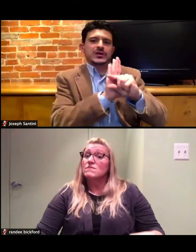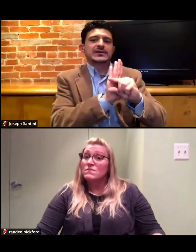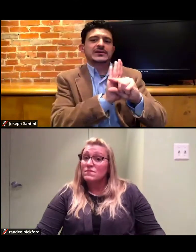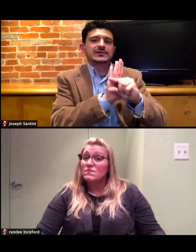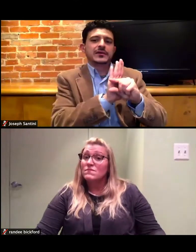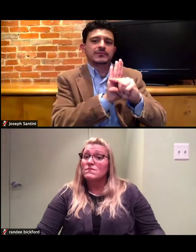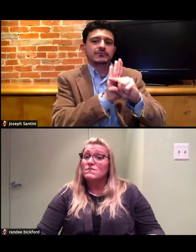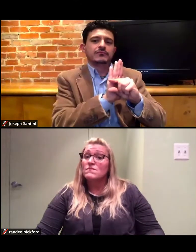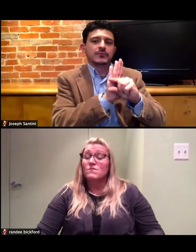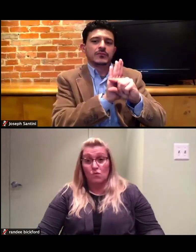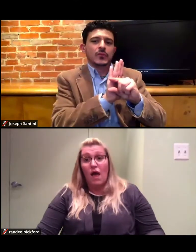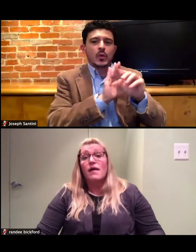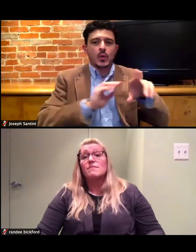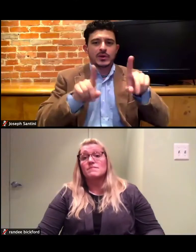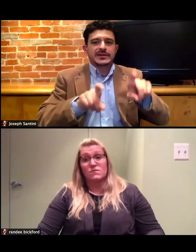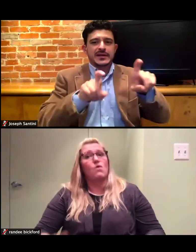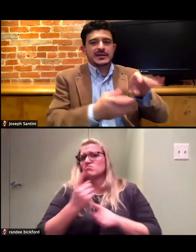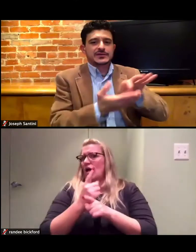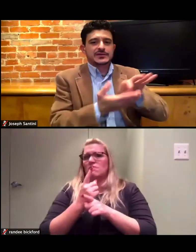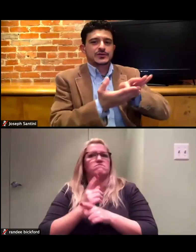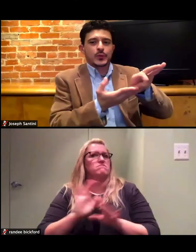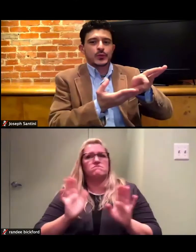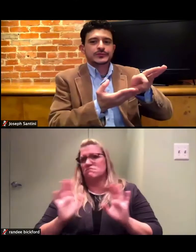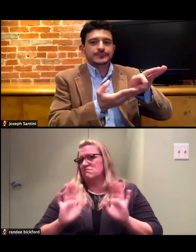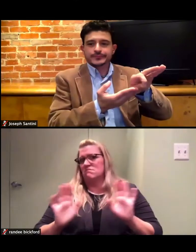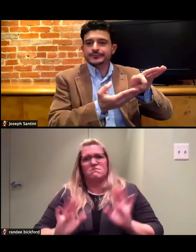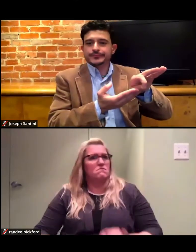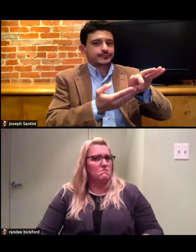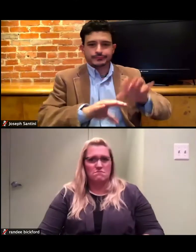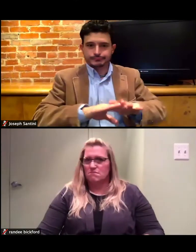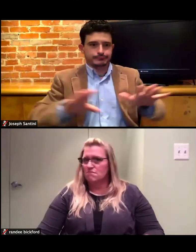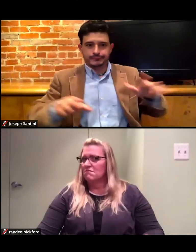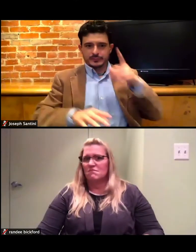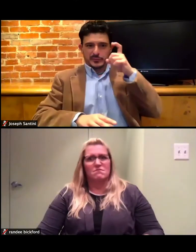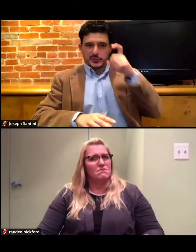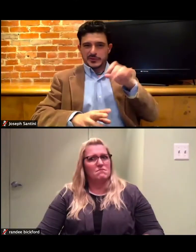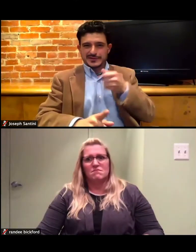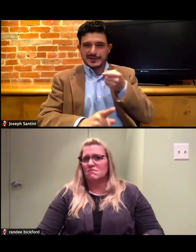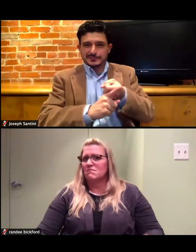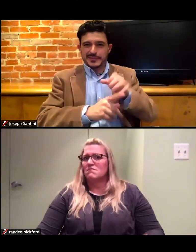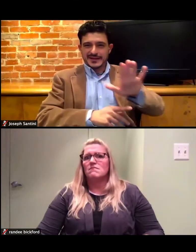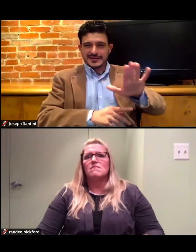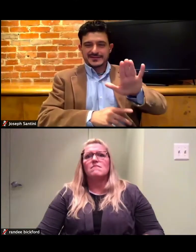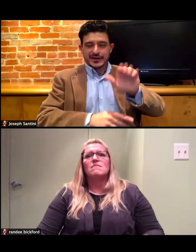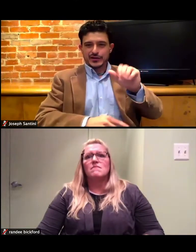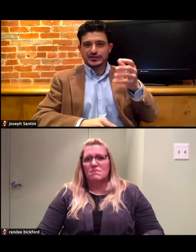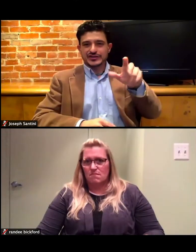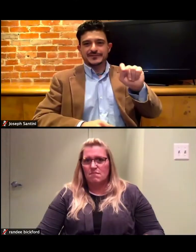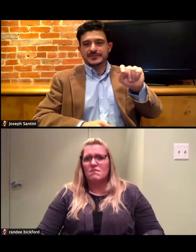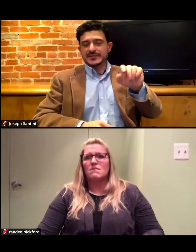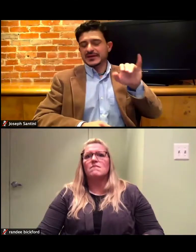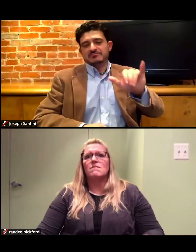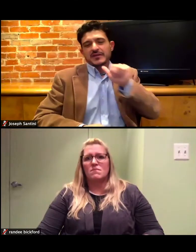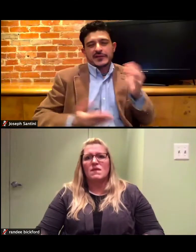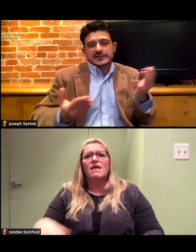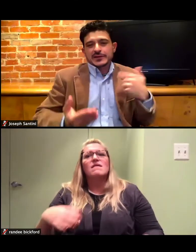(murmurs) on that one. And the other one is grades or test scores. We try to keep those things separate